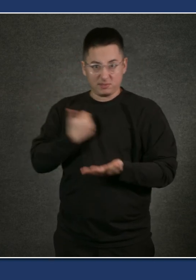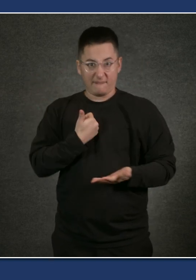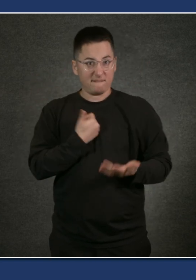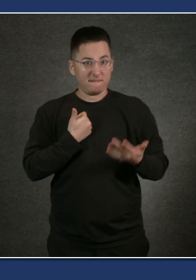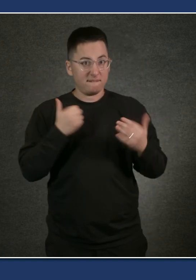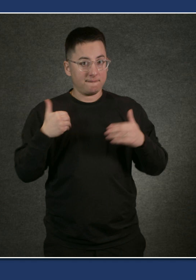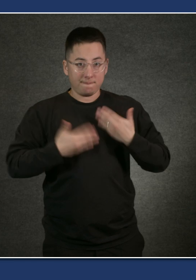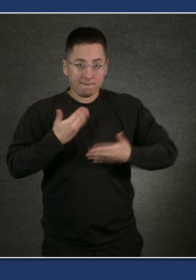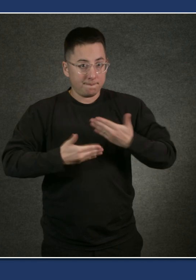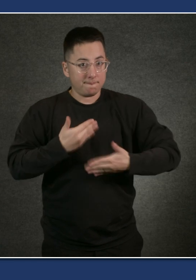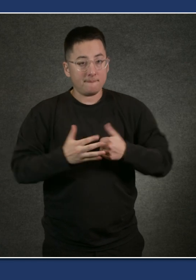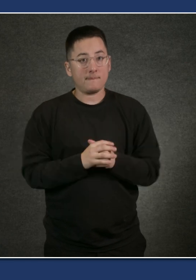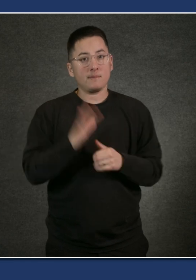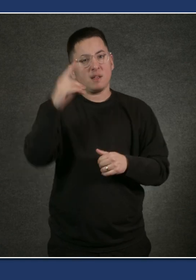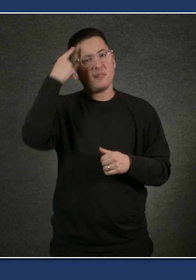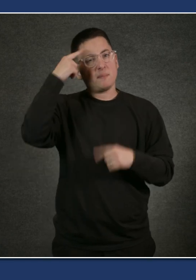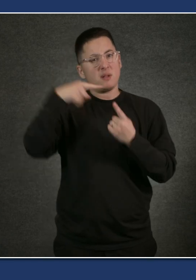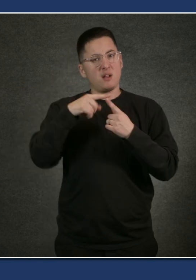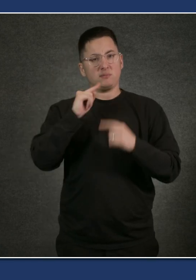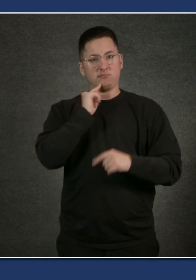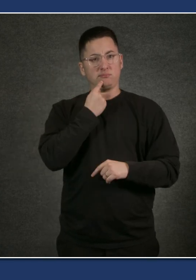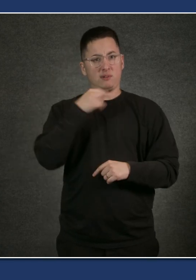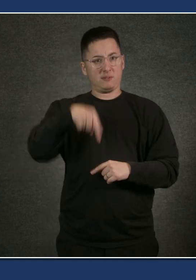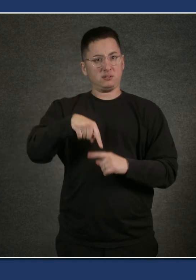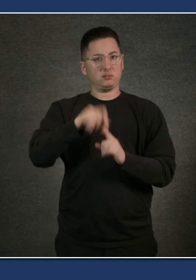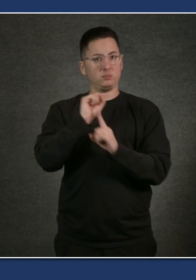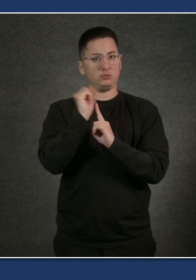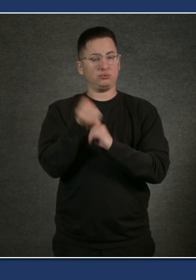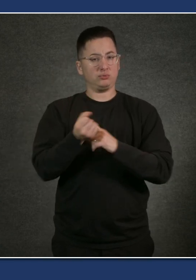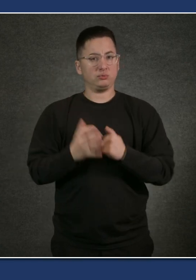Consider the gravity of this scenario.